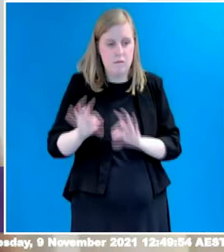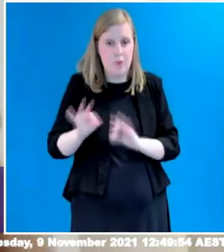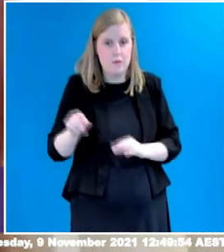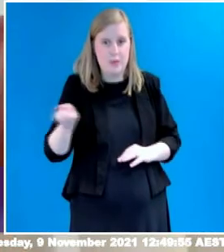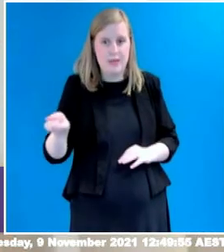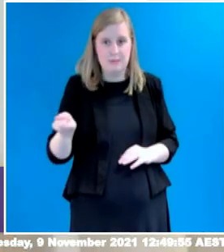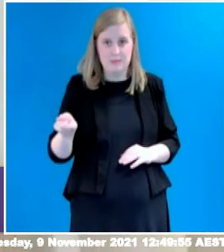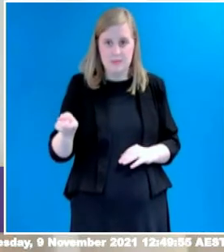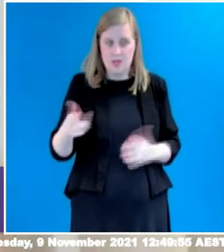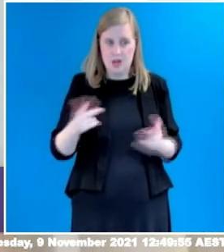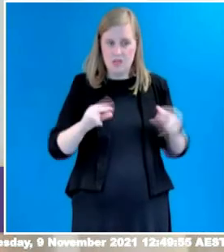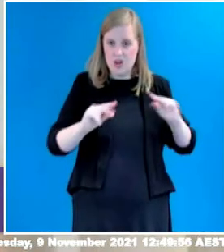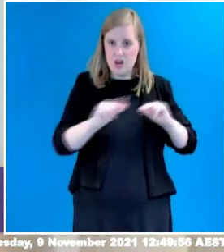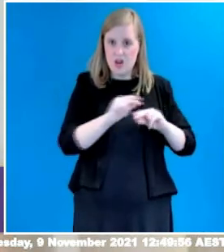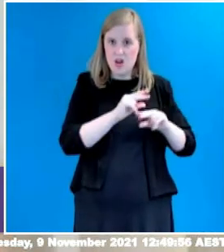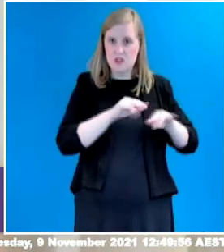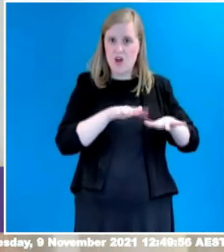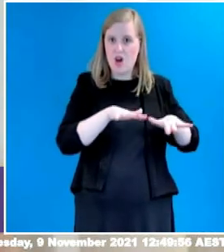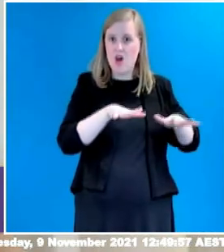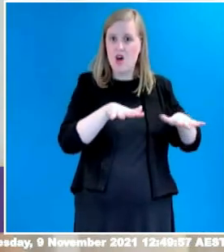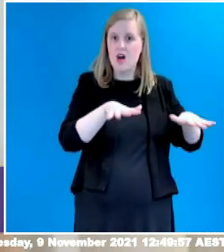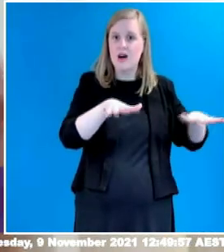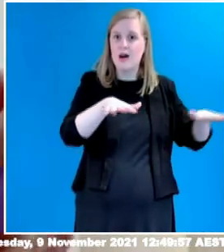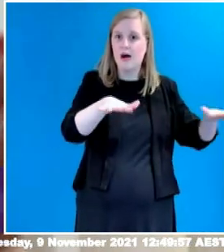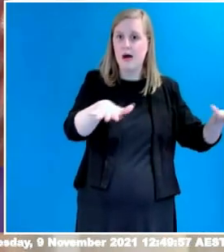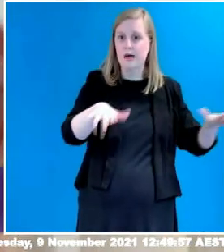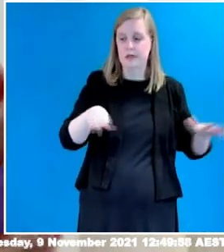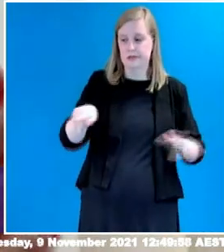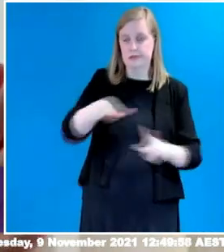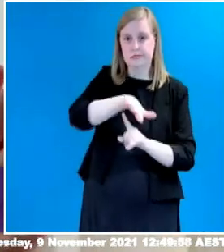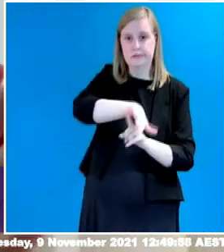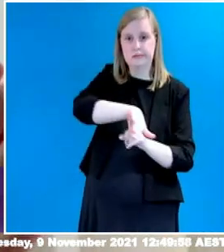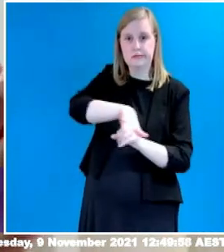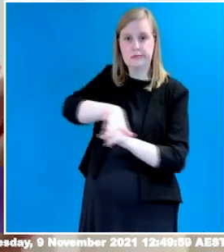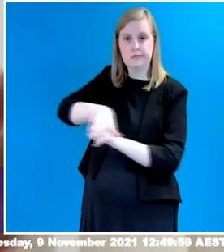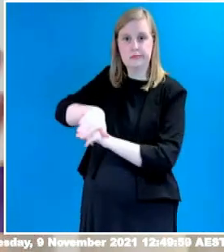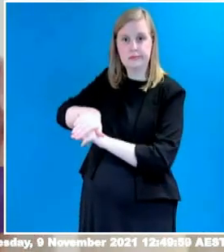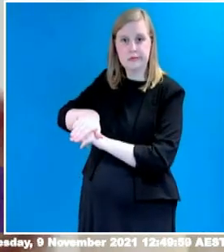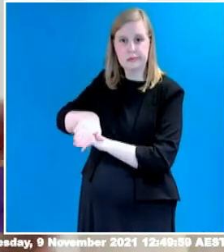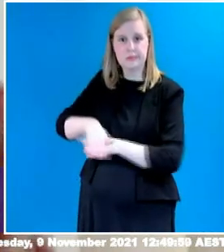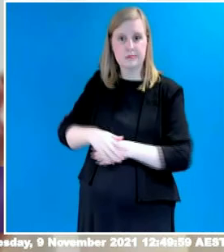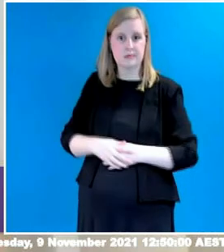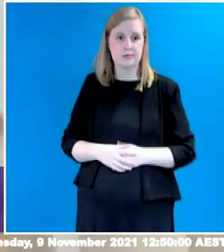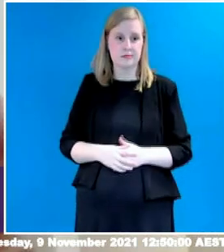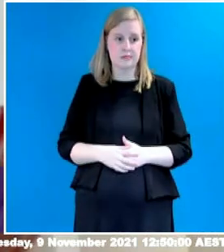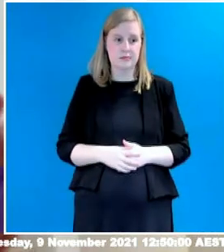and it all goes back to the same reason of out of sight, out of mind. It's confronting, it's embarrassing.